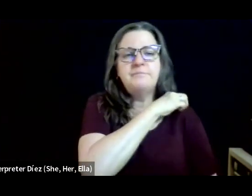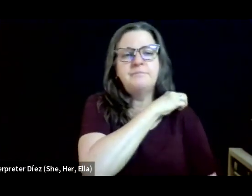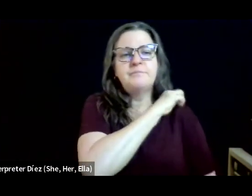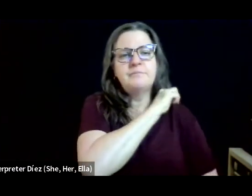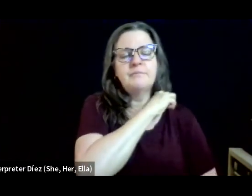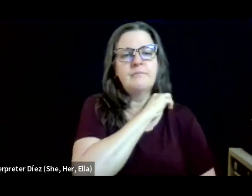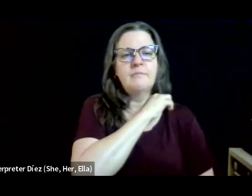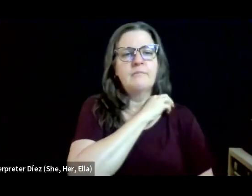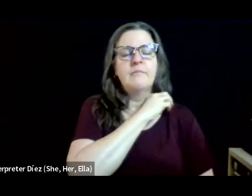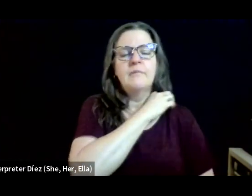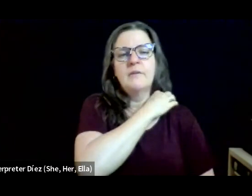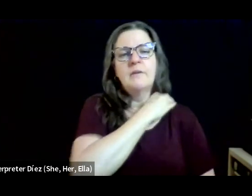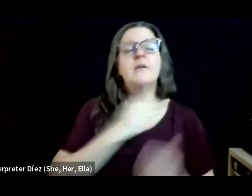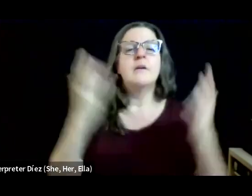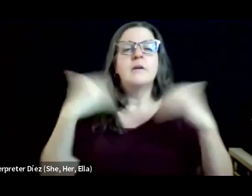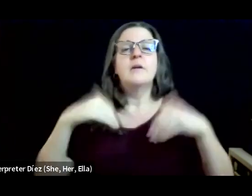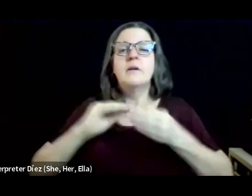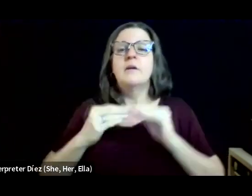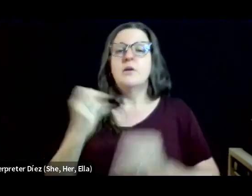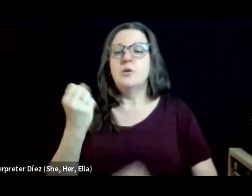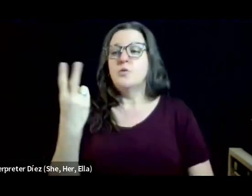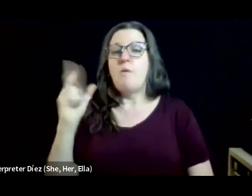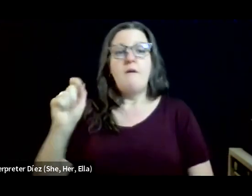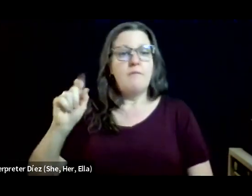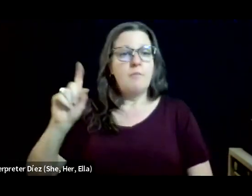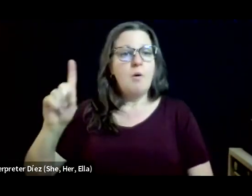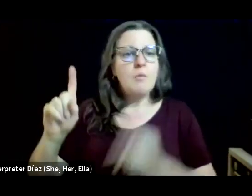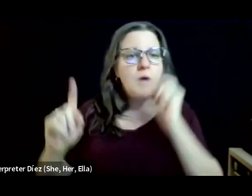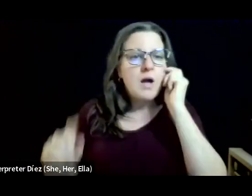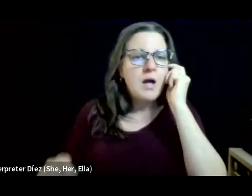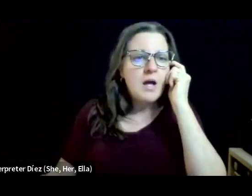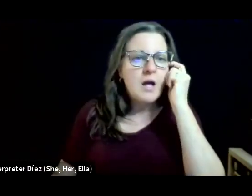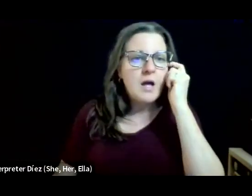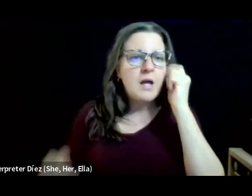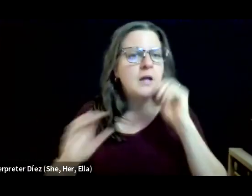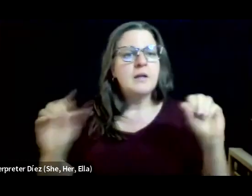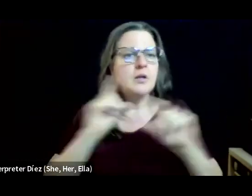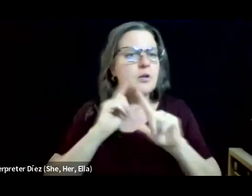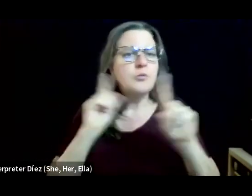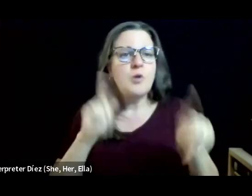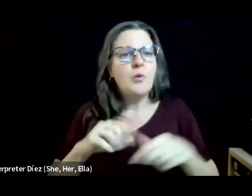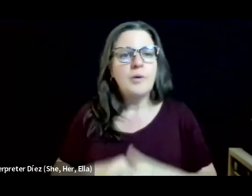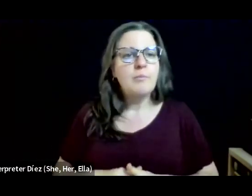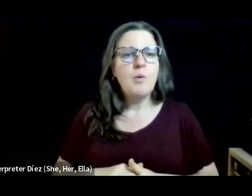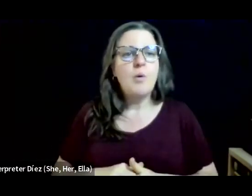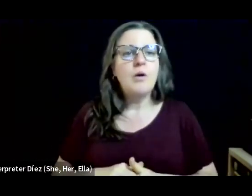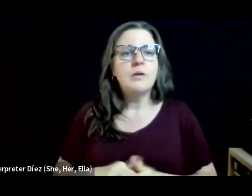Moving on to Item #12.1. There is, uh, no report out of closed session.